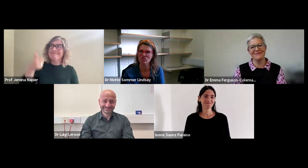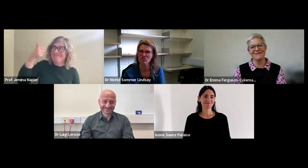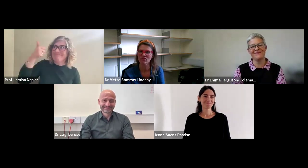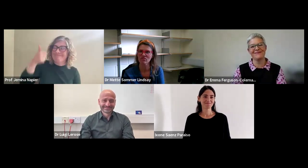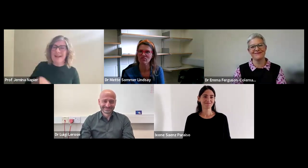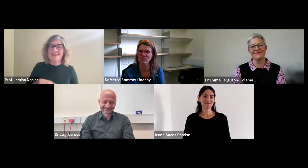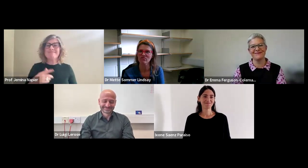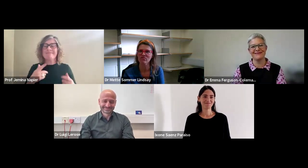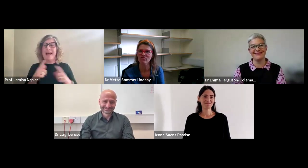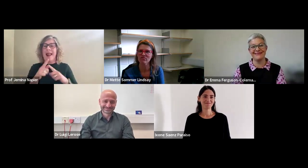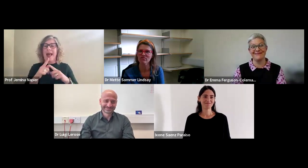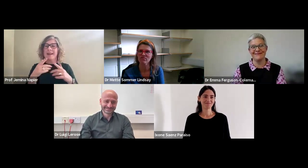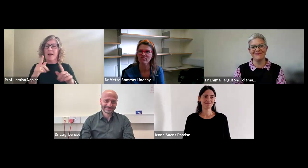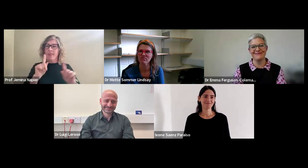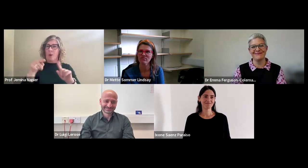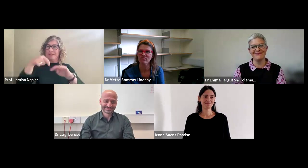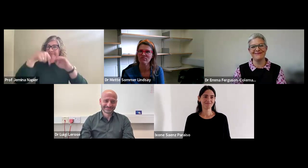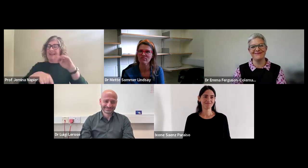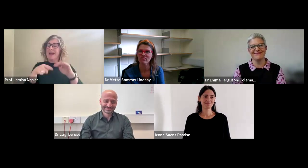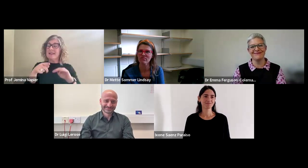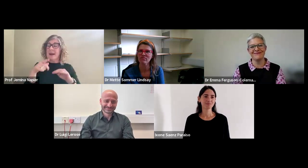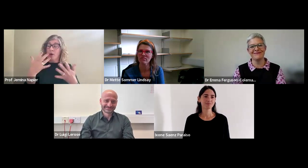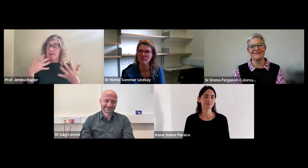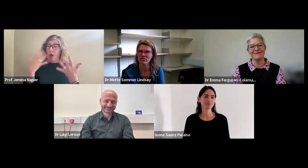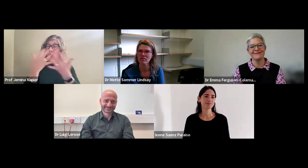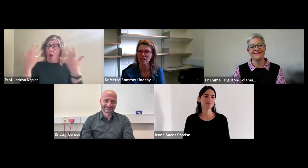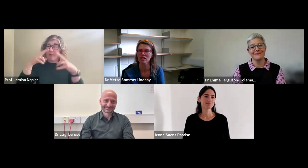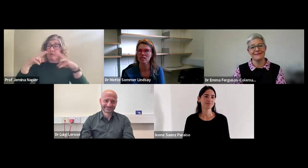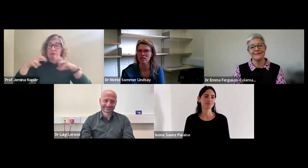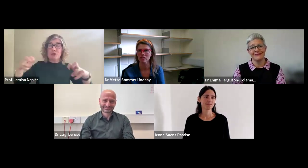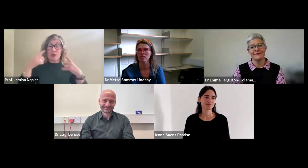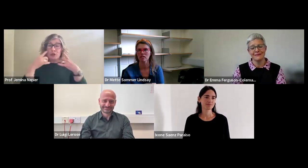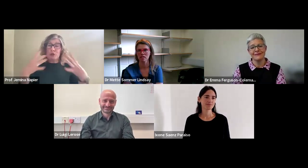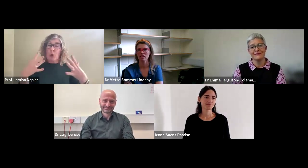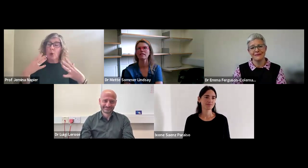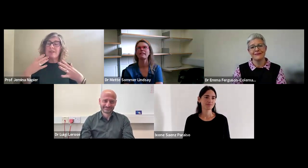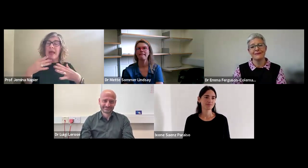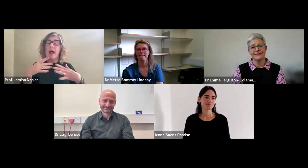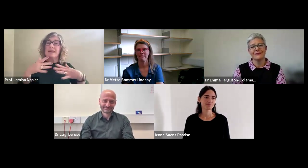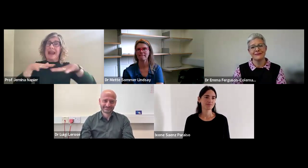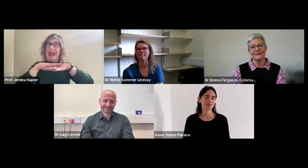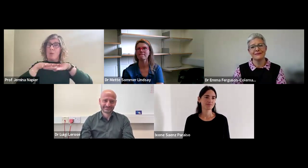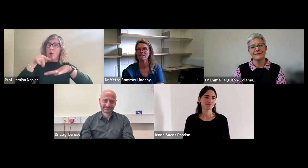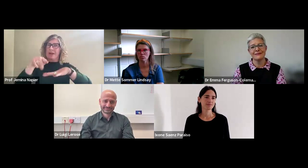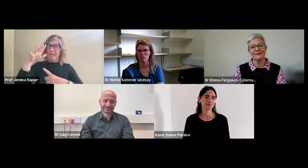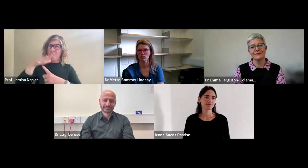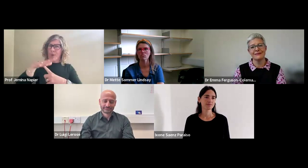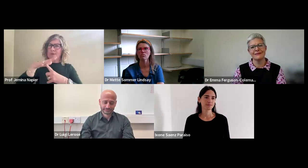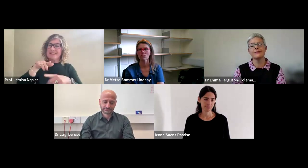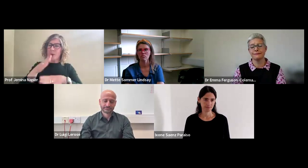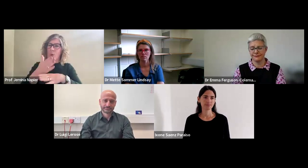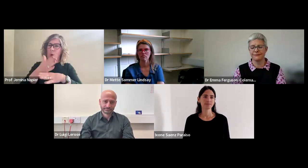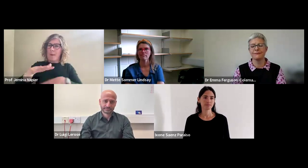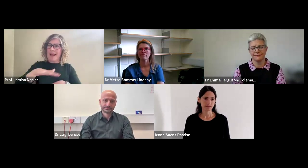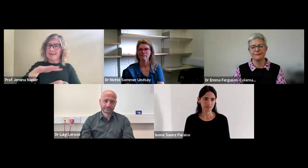it looks familiar to them so I think that a lot of research does show that networking is